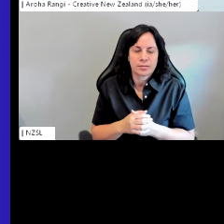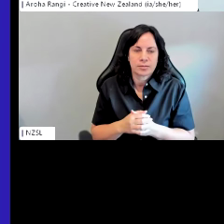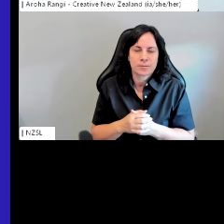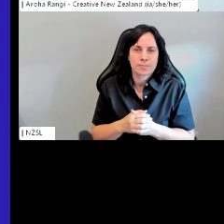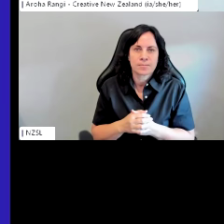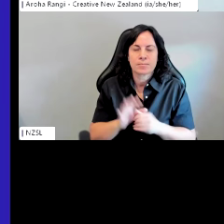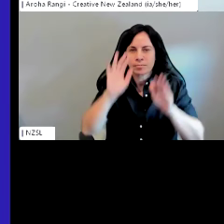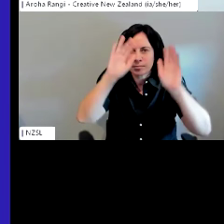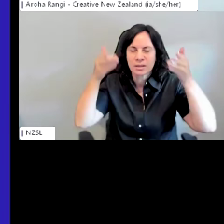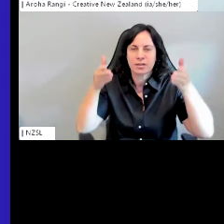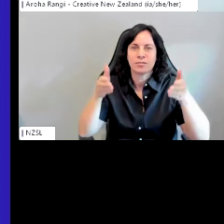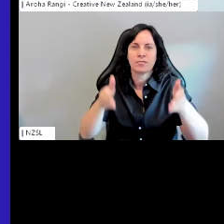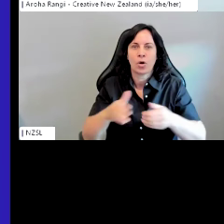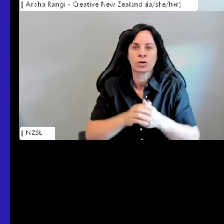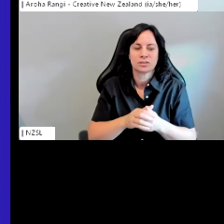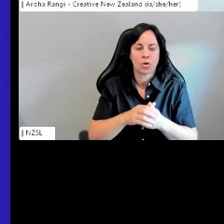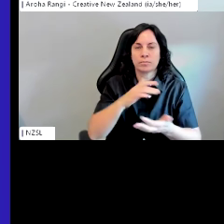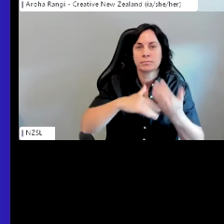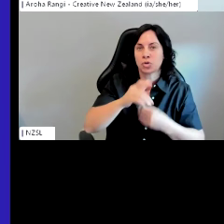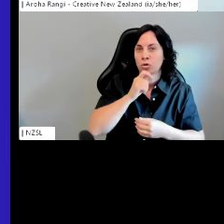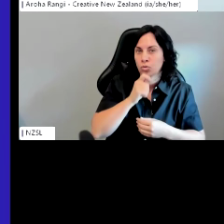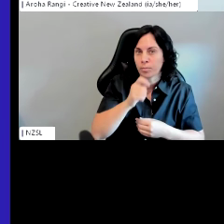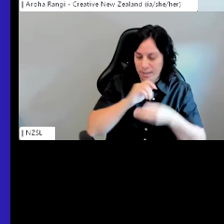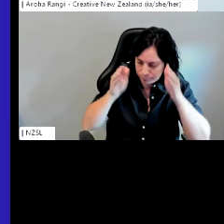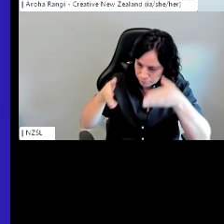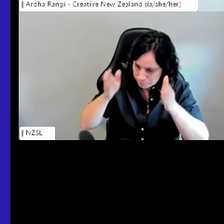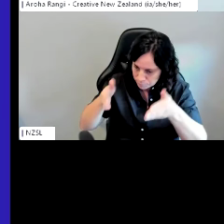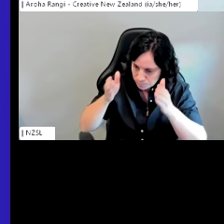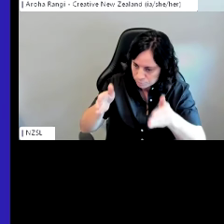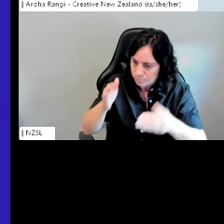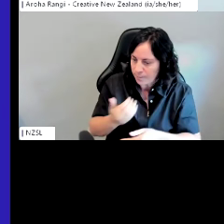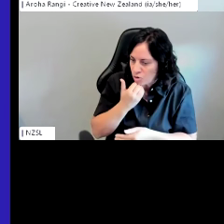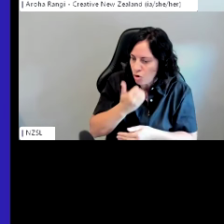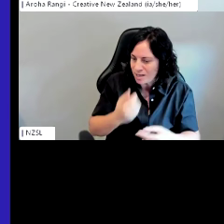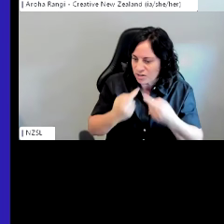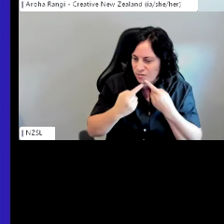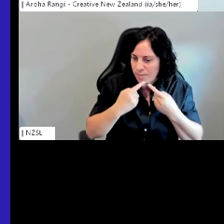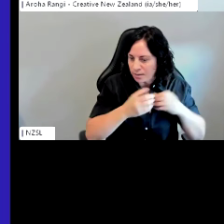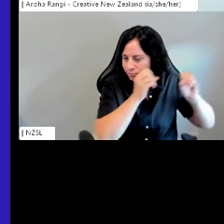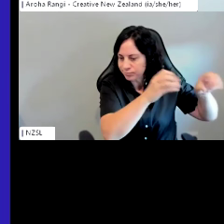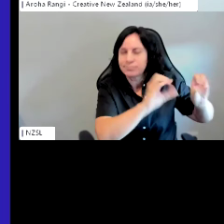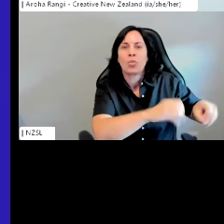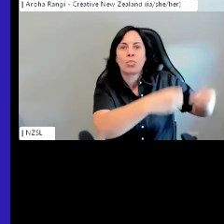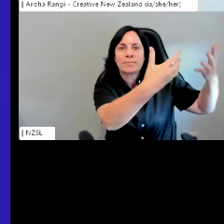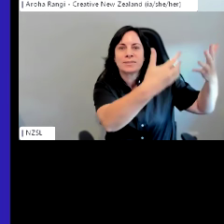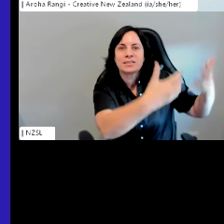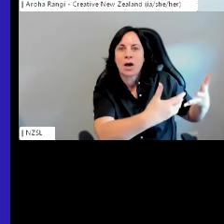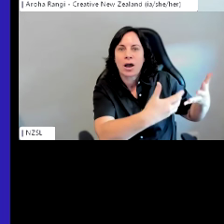focusing so much on social media that we haven't put as much effort into our websites. Um, and